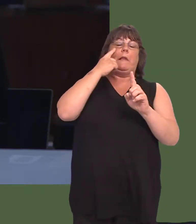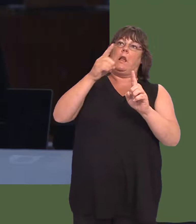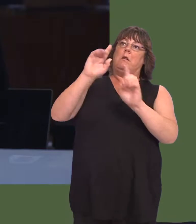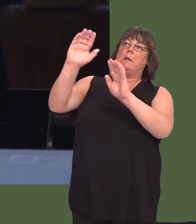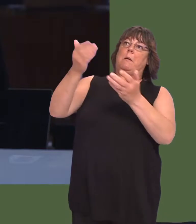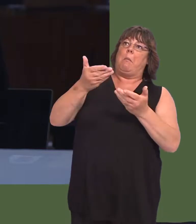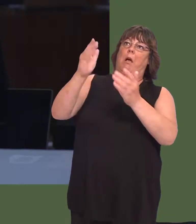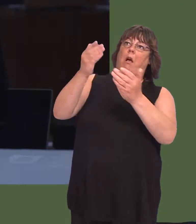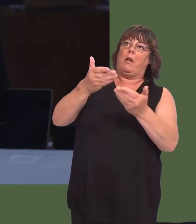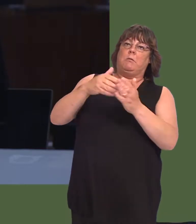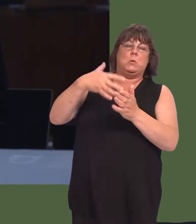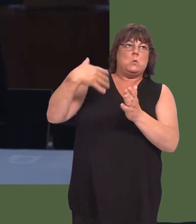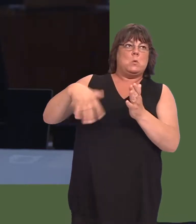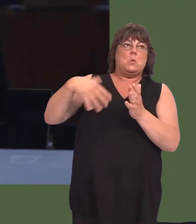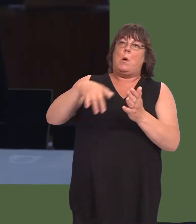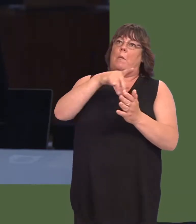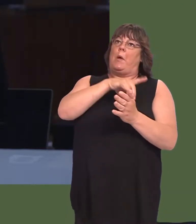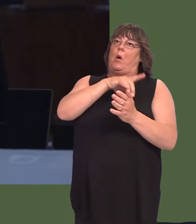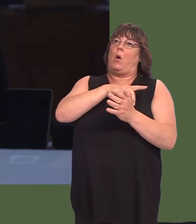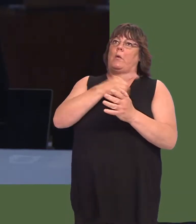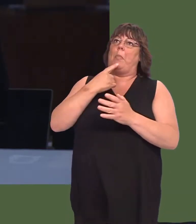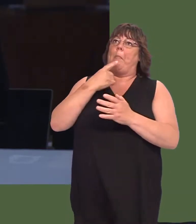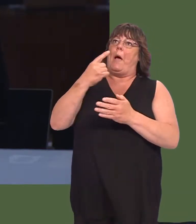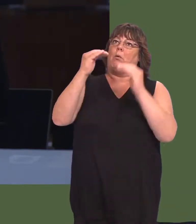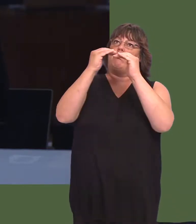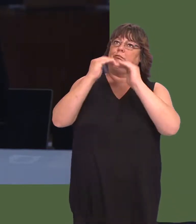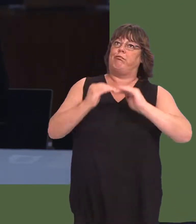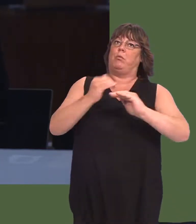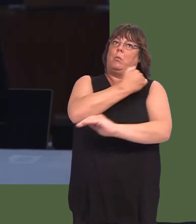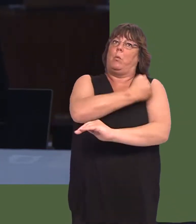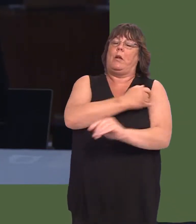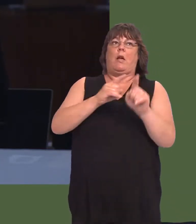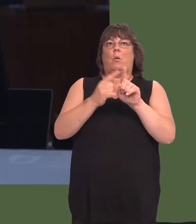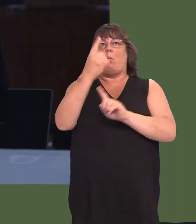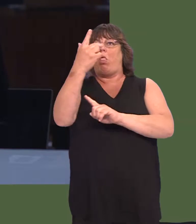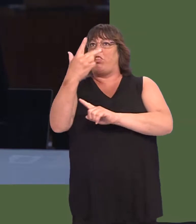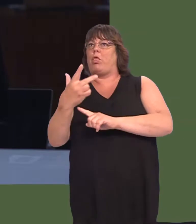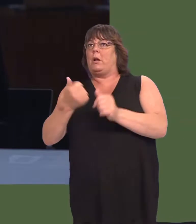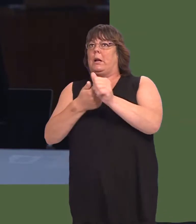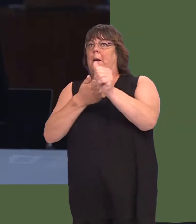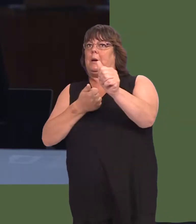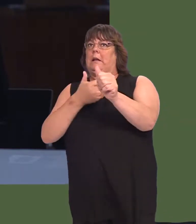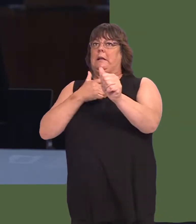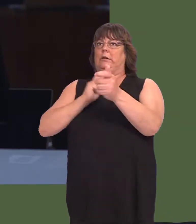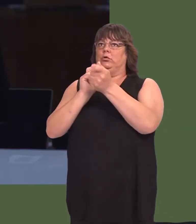become more expensive as a result of the weaker pound, and nearly a third are renegotiating some contracts.